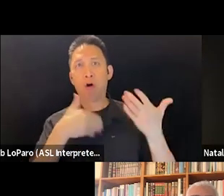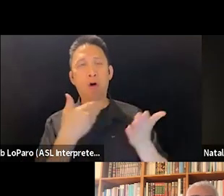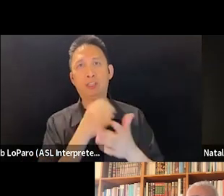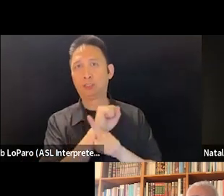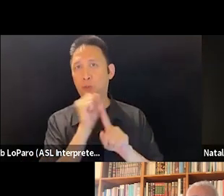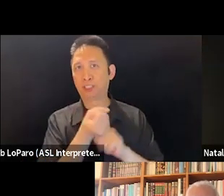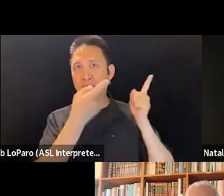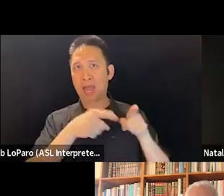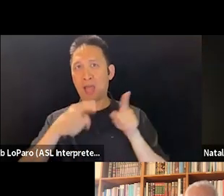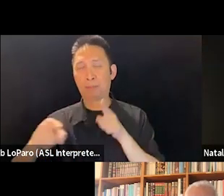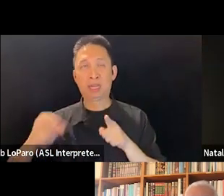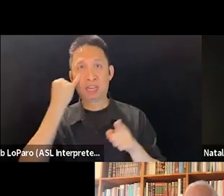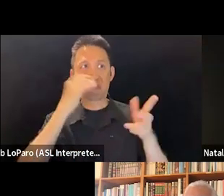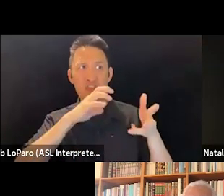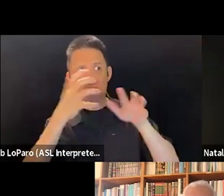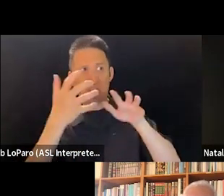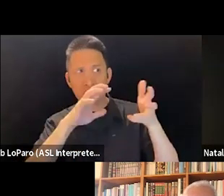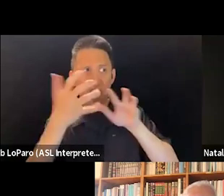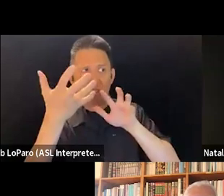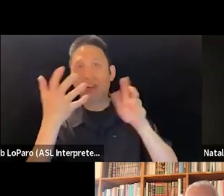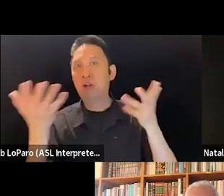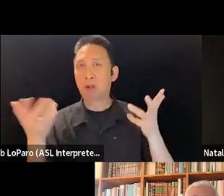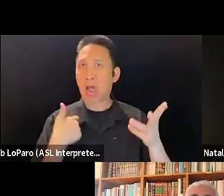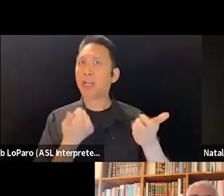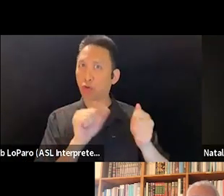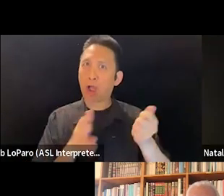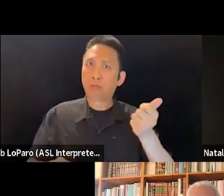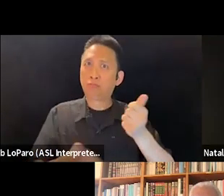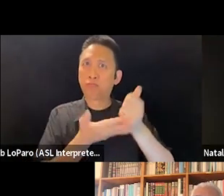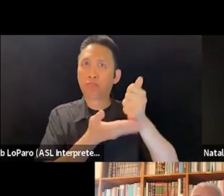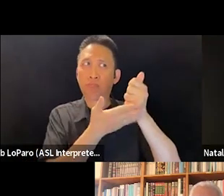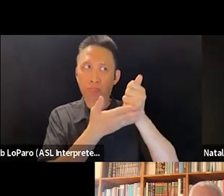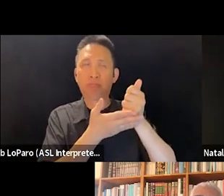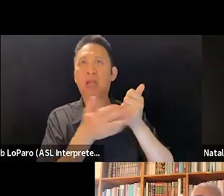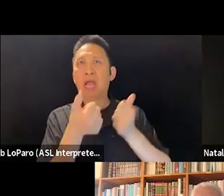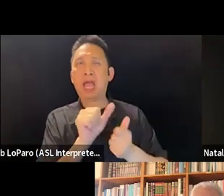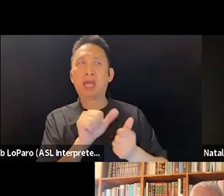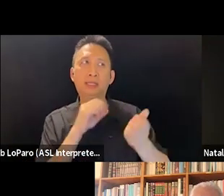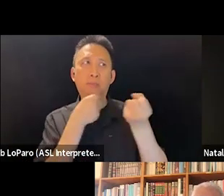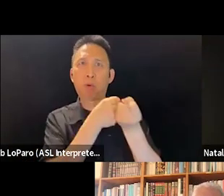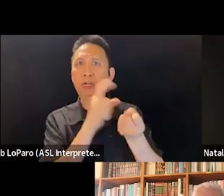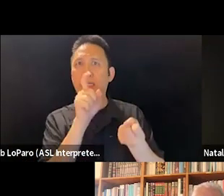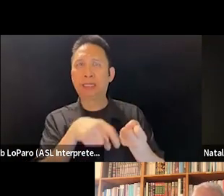We try to help each other if there is any difficulties, anything to make this project happens in the best way.